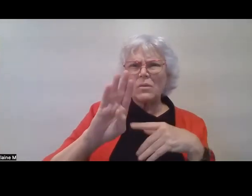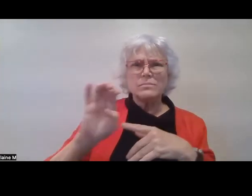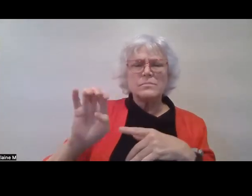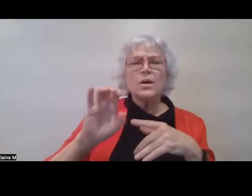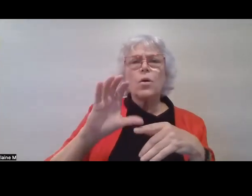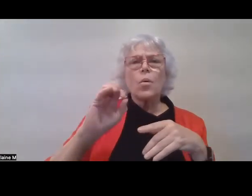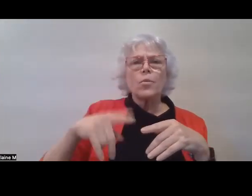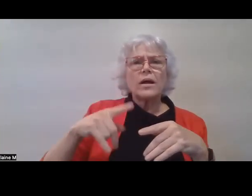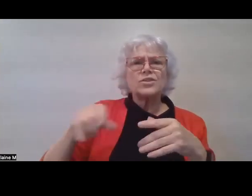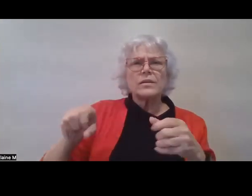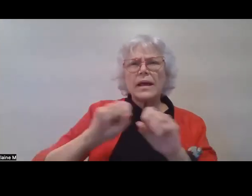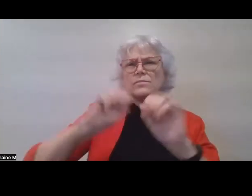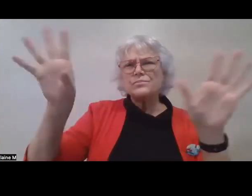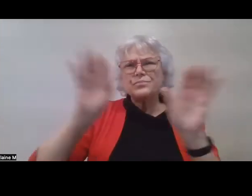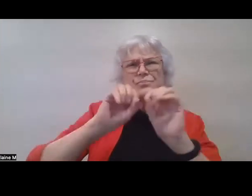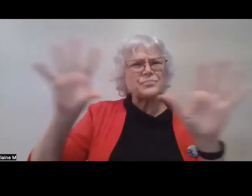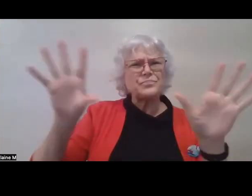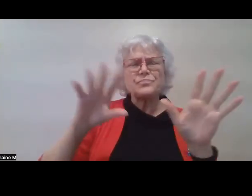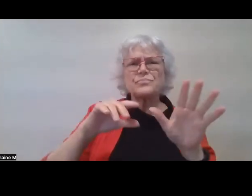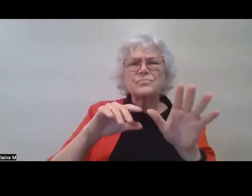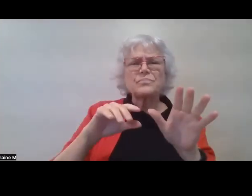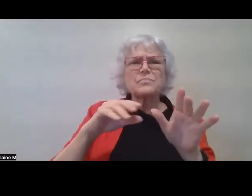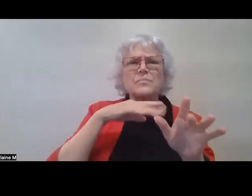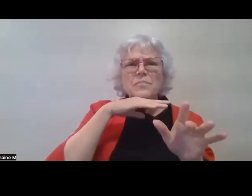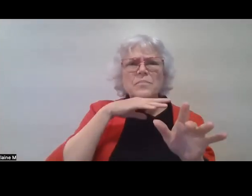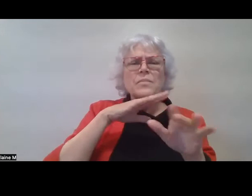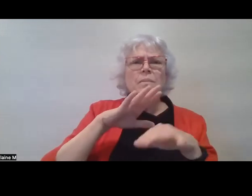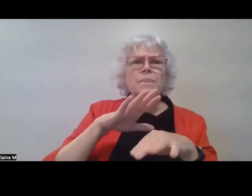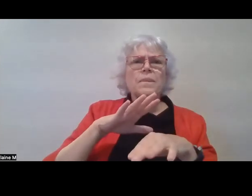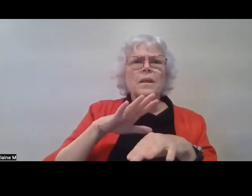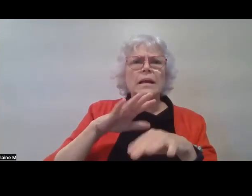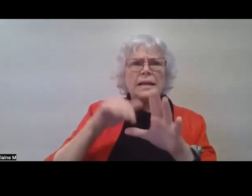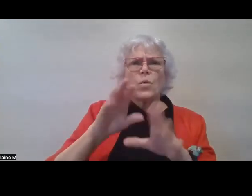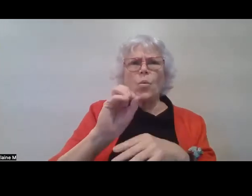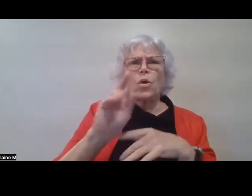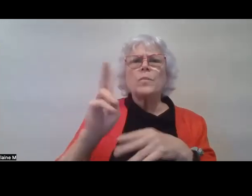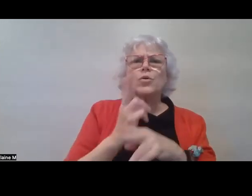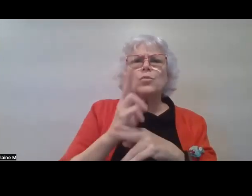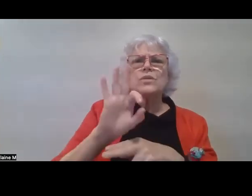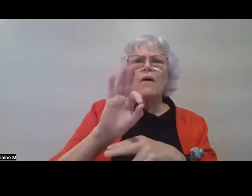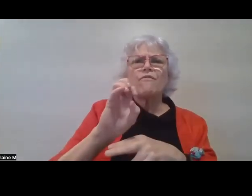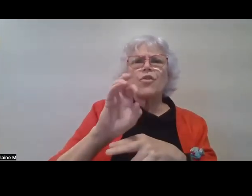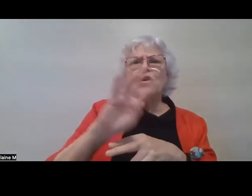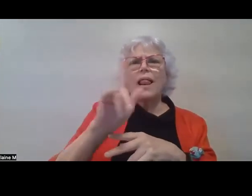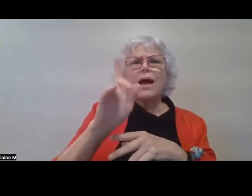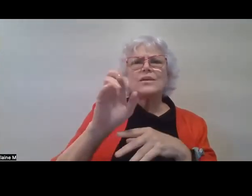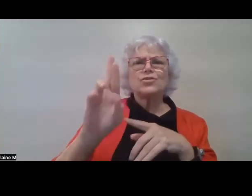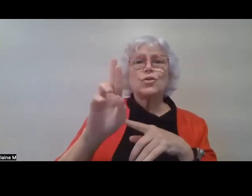land in Oklahoma on my reservation with fertilizer recycled from radioactive waste, I